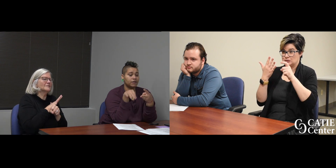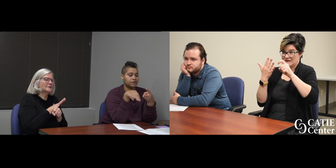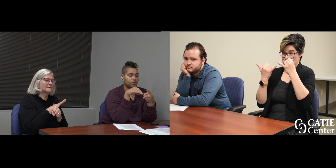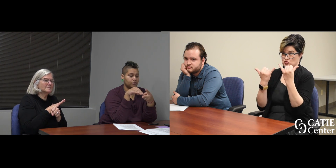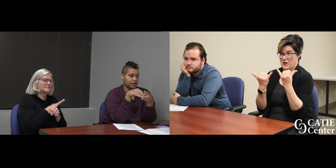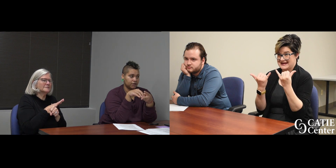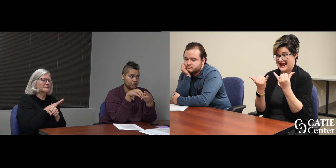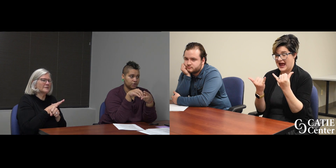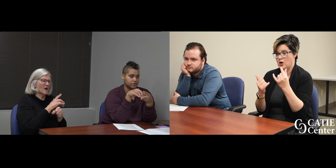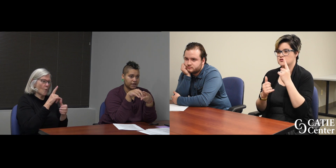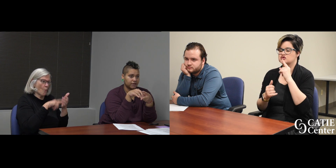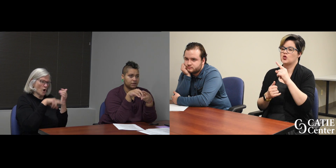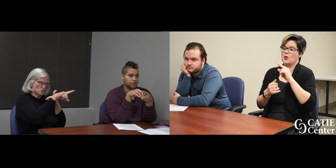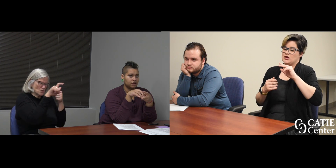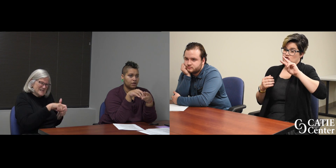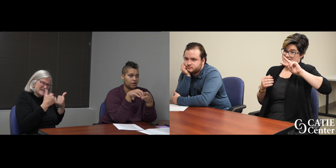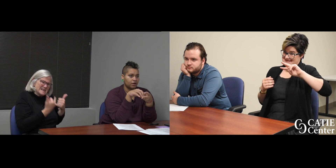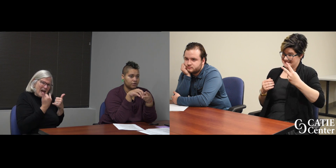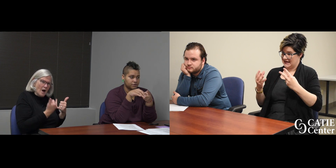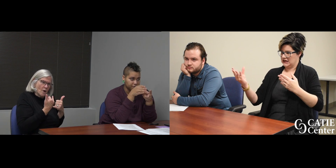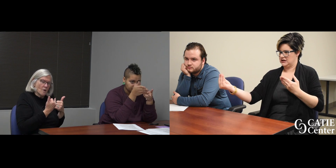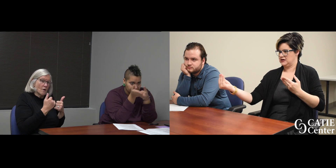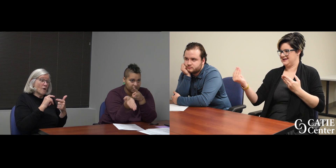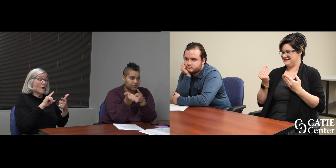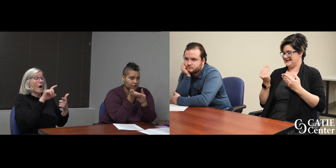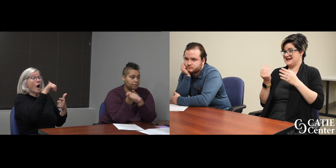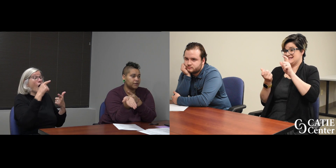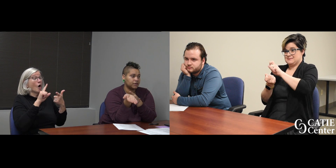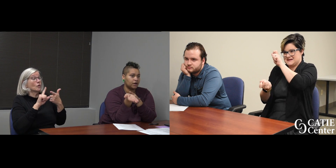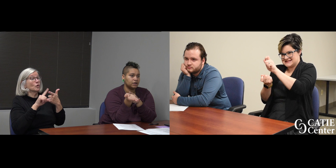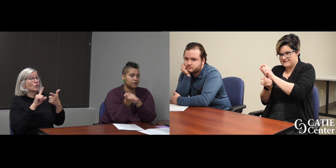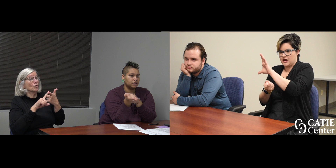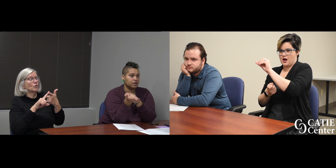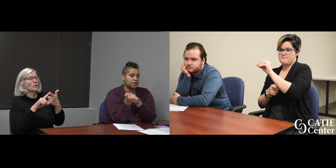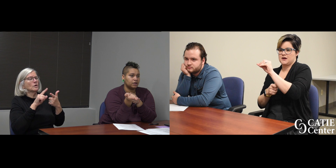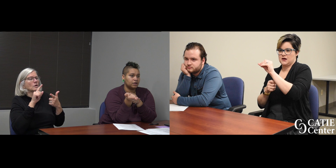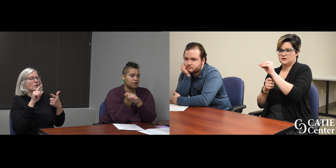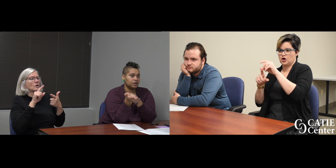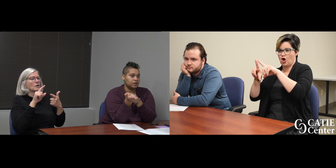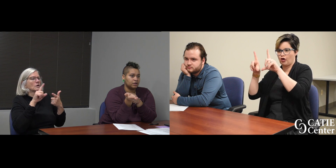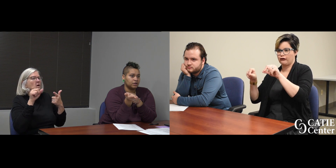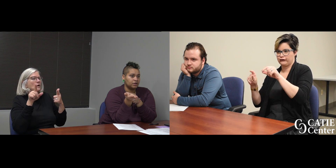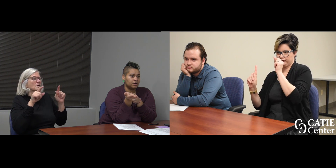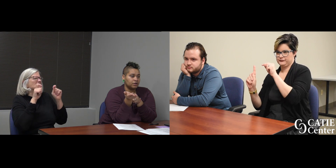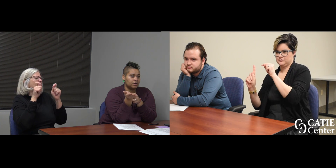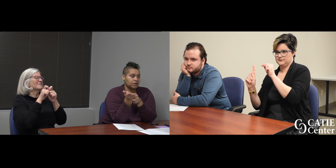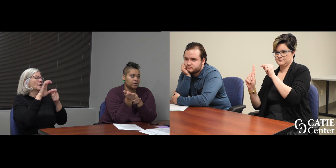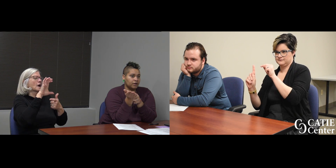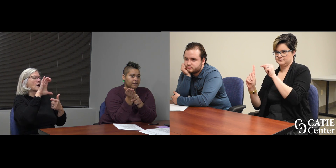until you get your second specific company card.